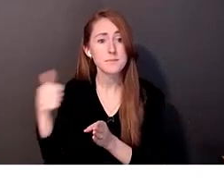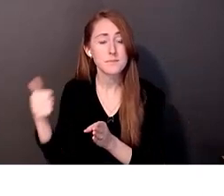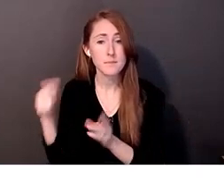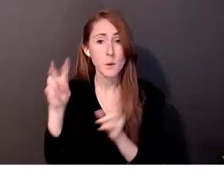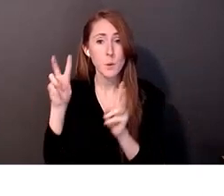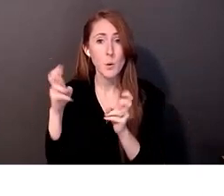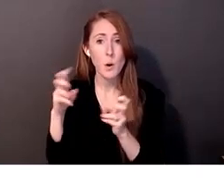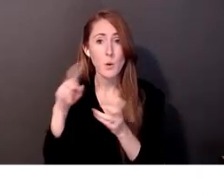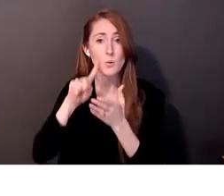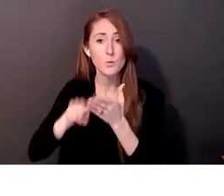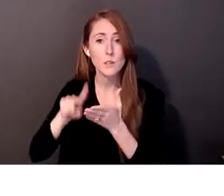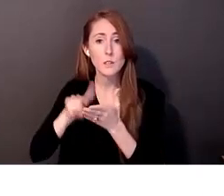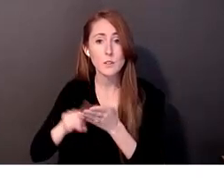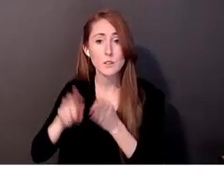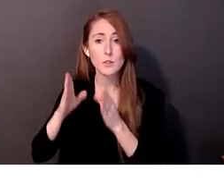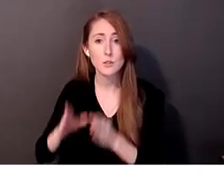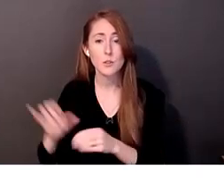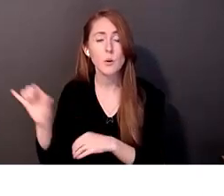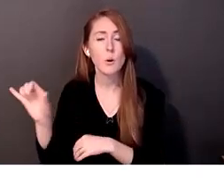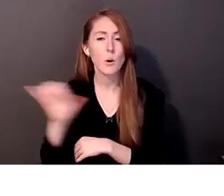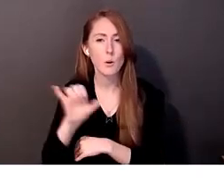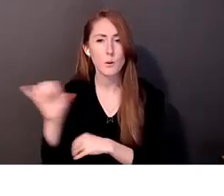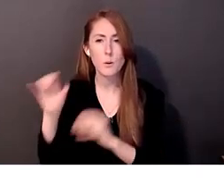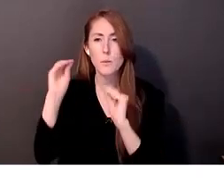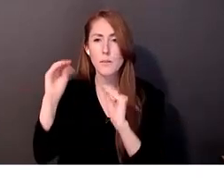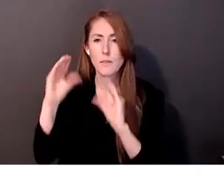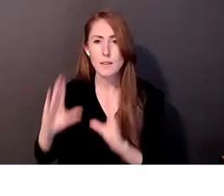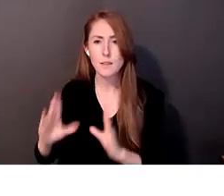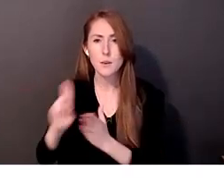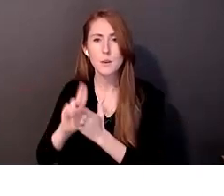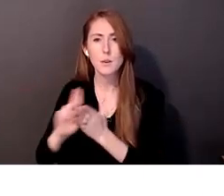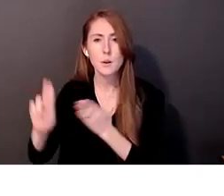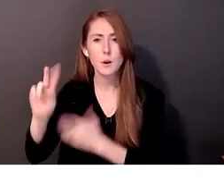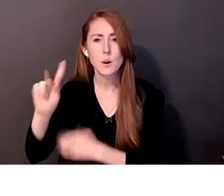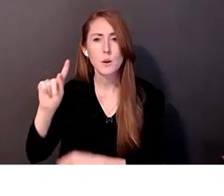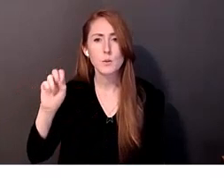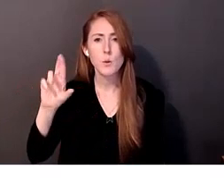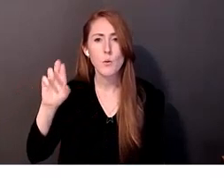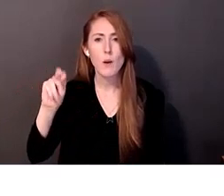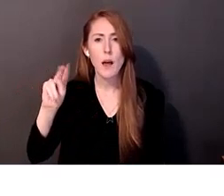that is also a professor at the University of Toronto, Shlomit.